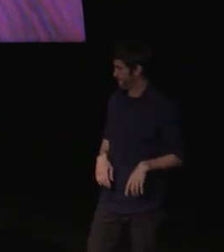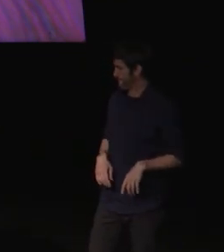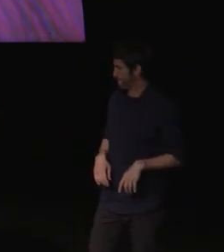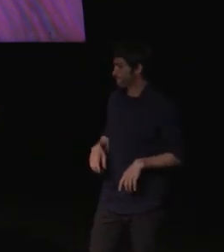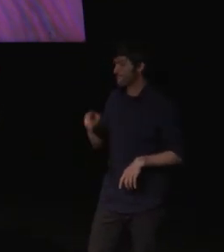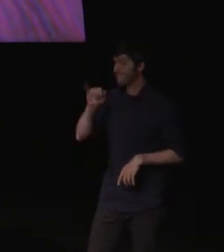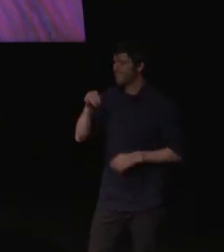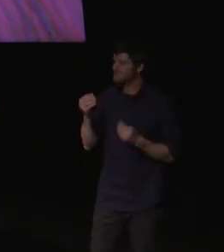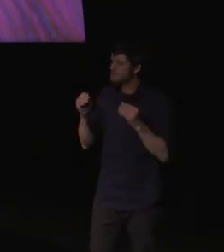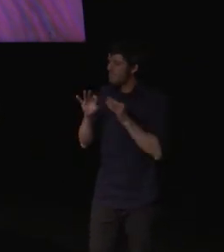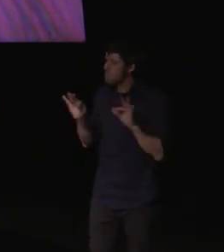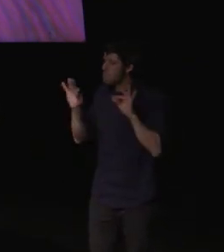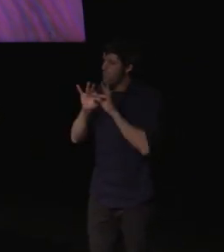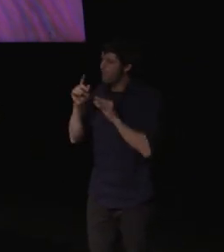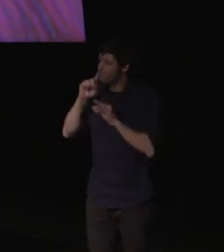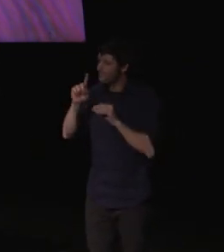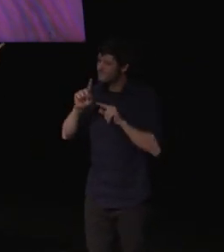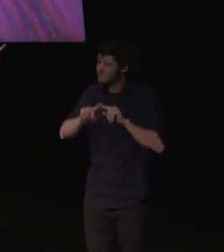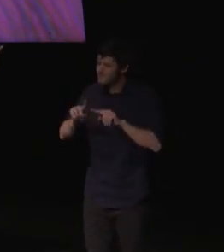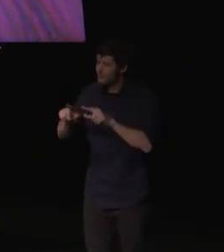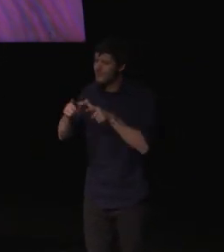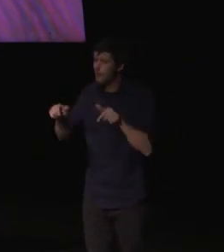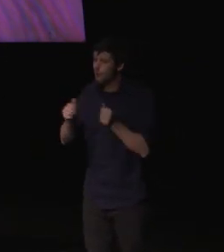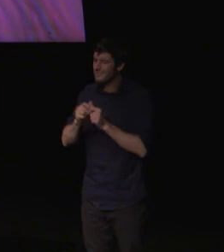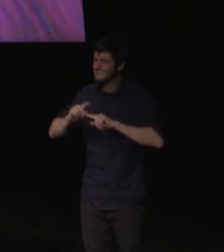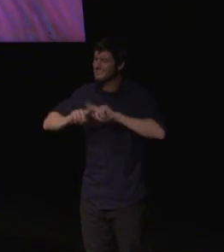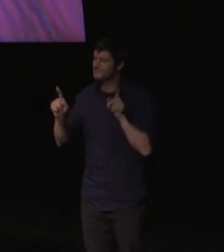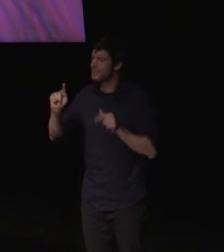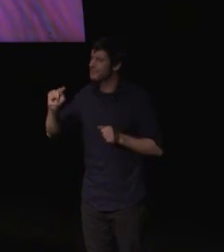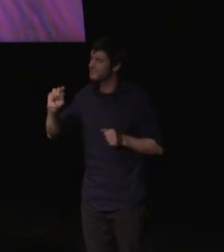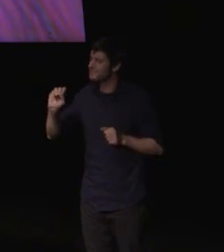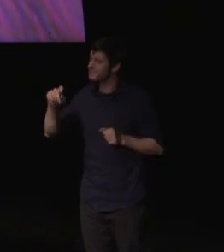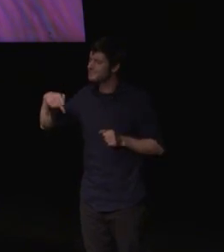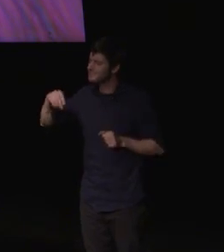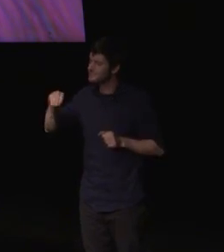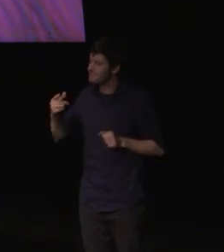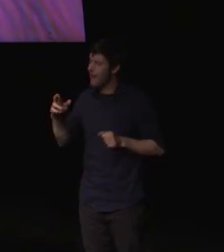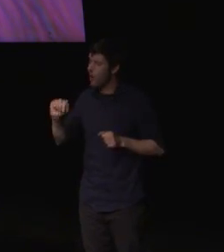that have different kinds of typography. So you see how the resolution of the text is improving